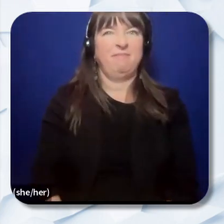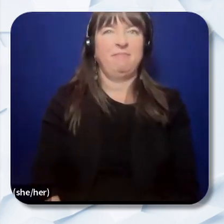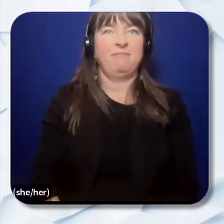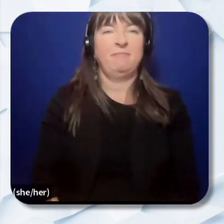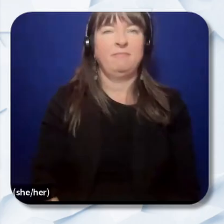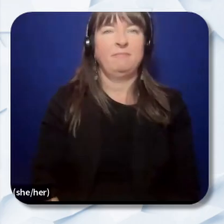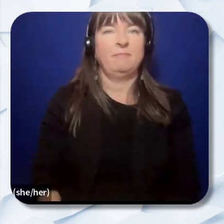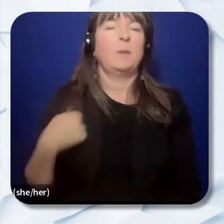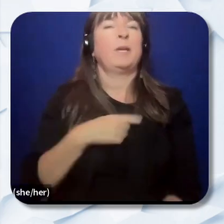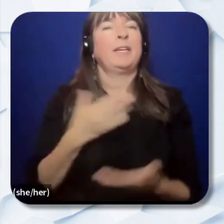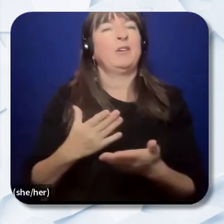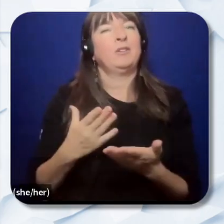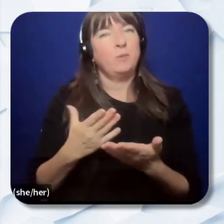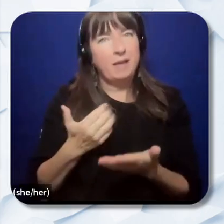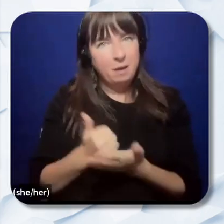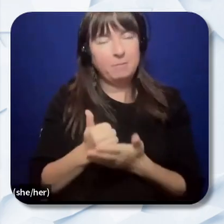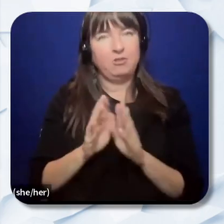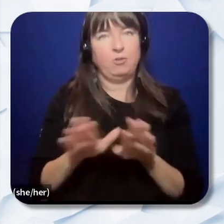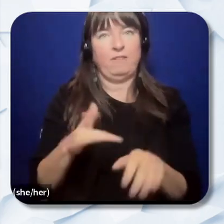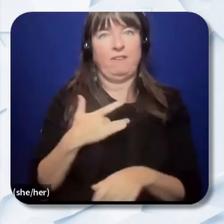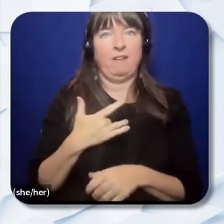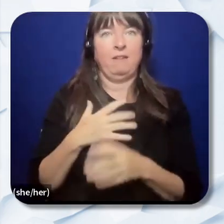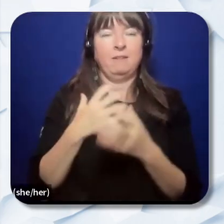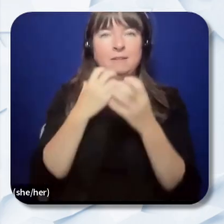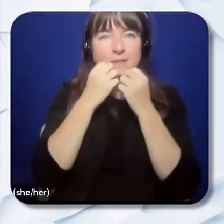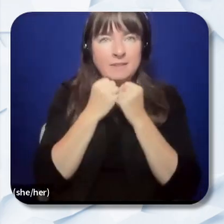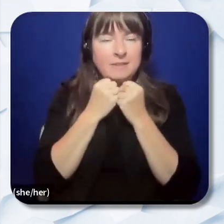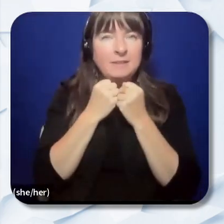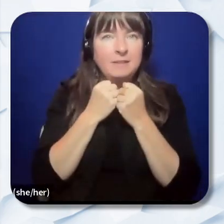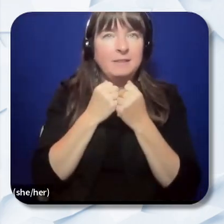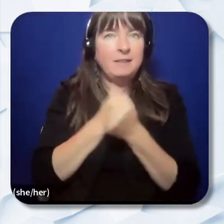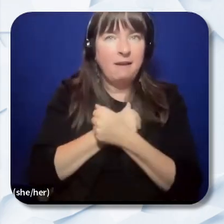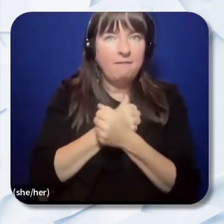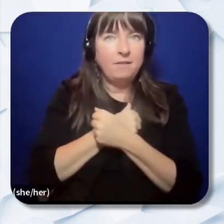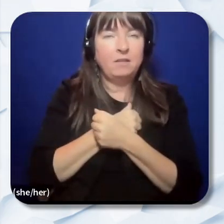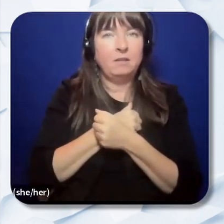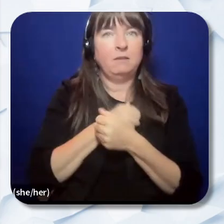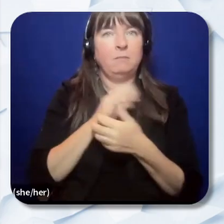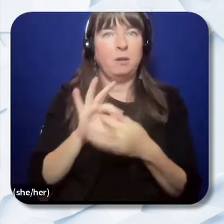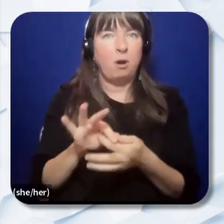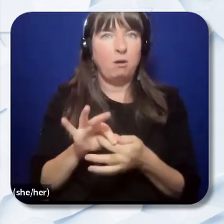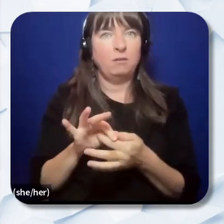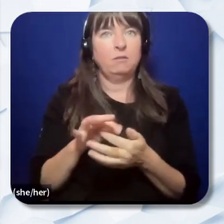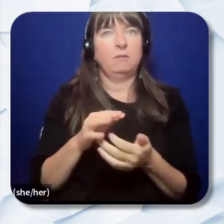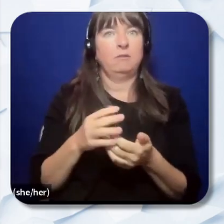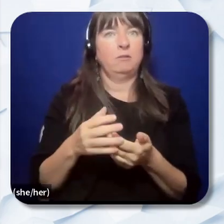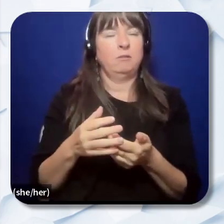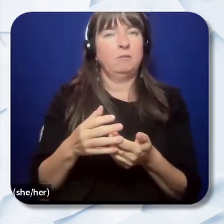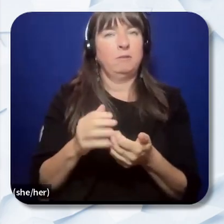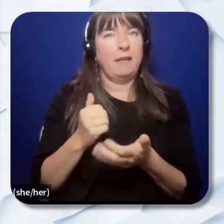are here to help children feel loved that they belong and help them learn and grow so every